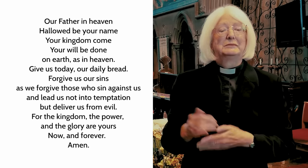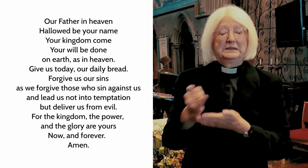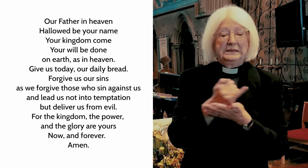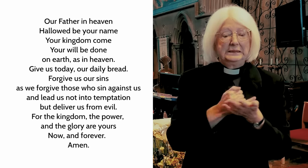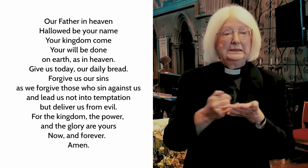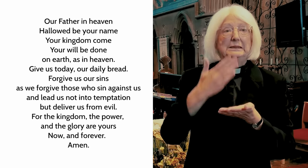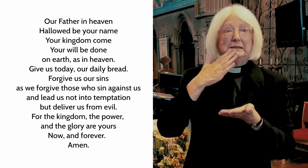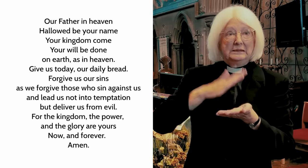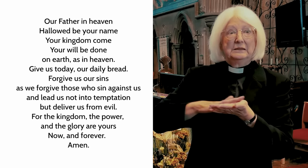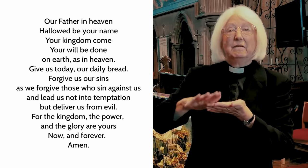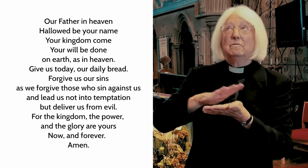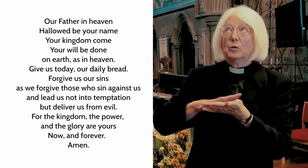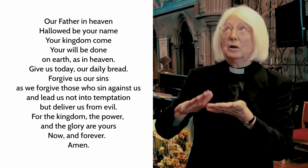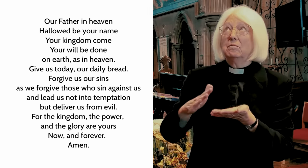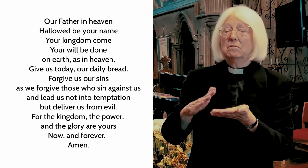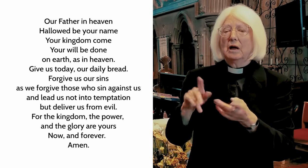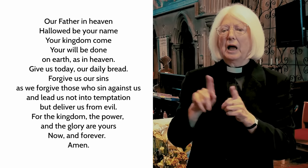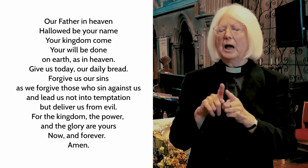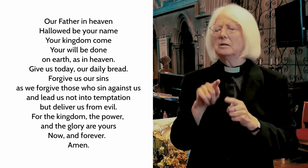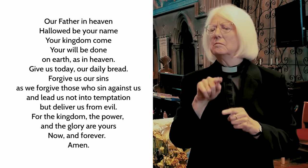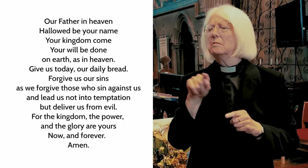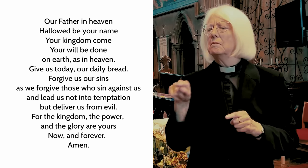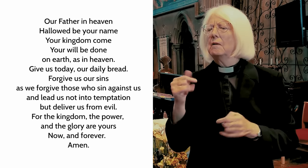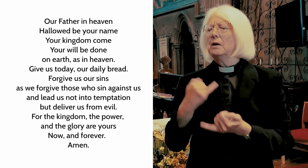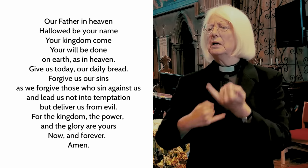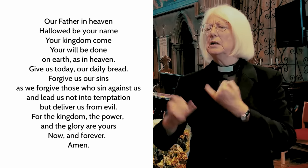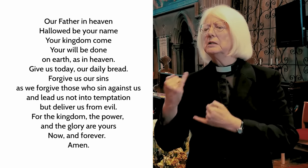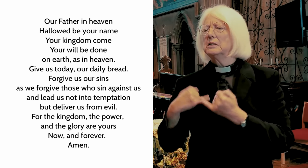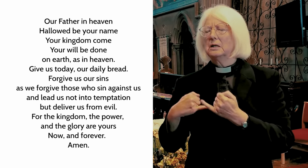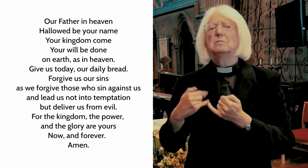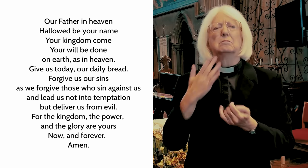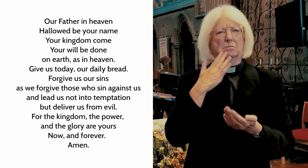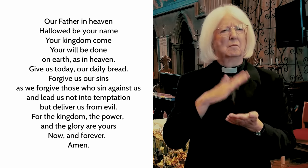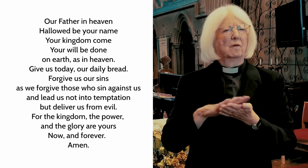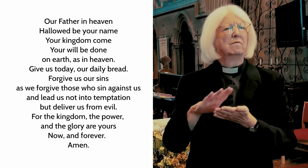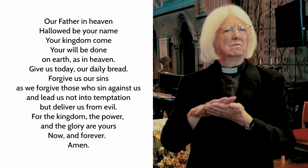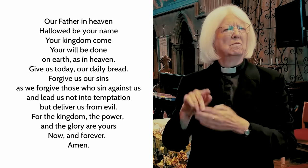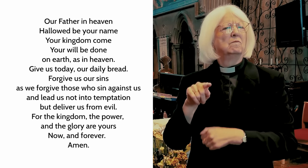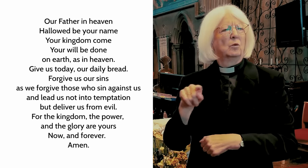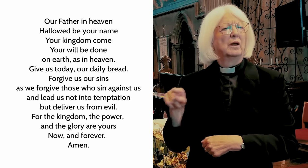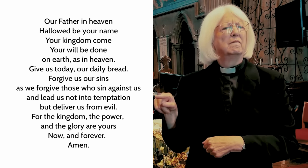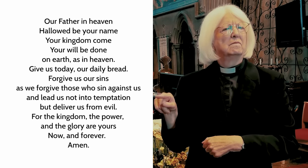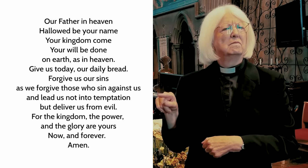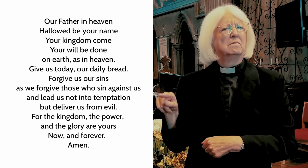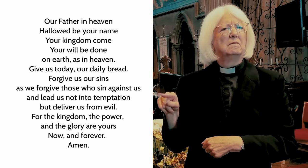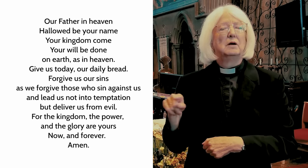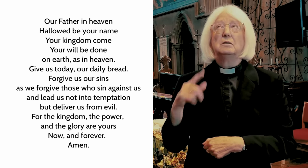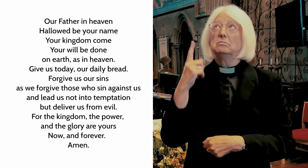Forgive us our sins as we forgive those who sin against us